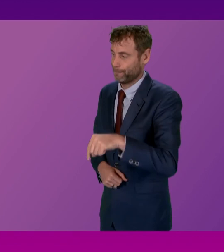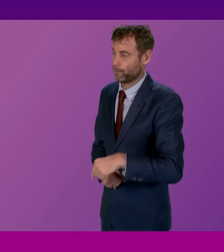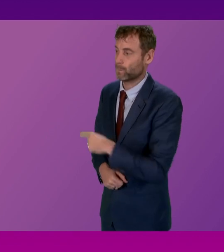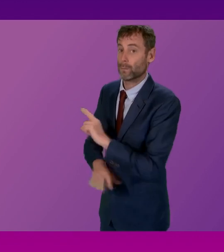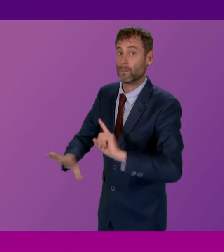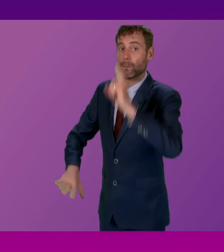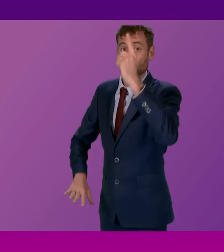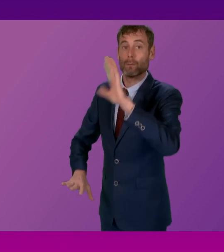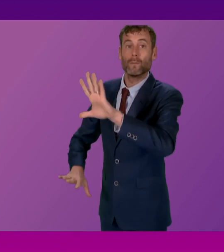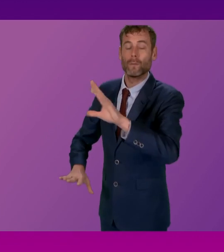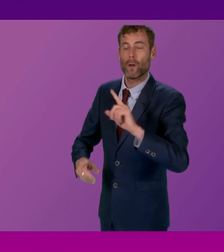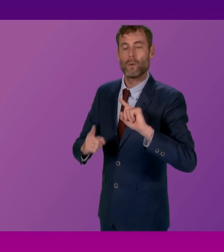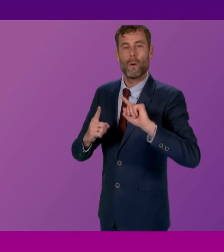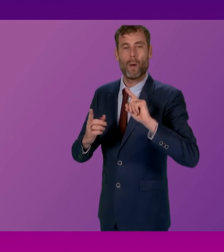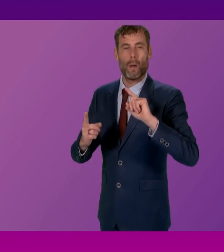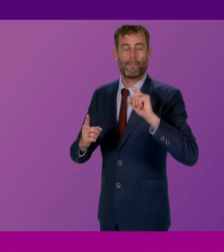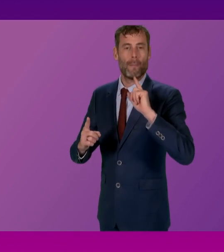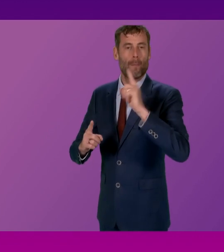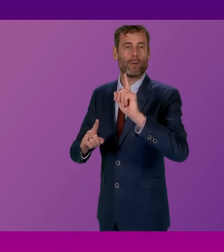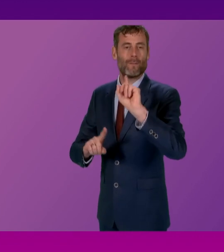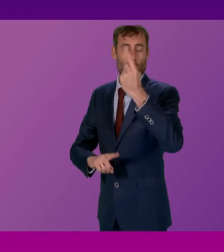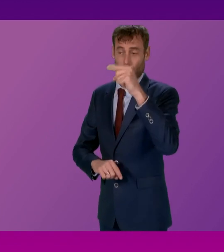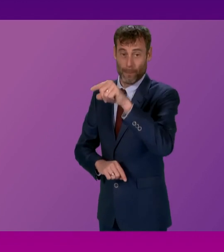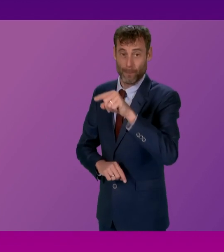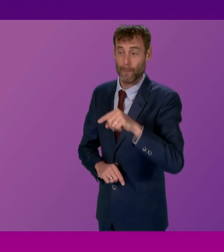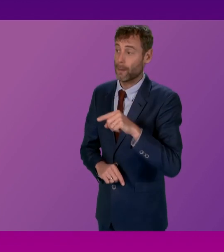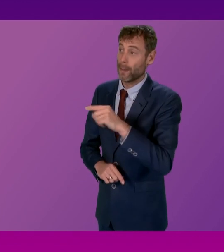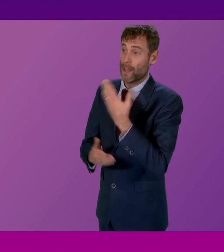On a point of order, Presiding Officer.